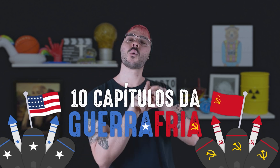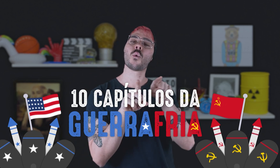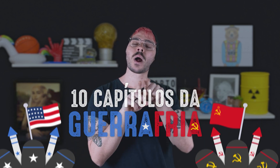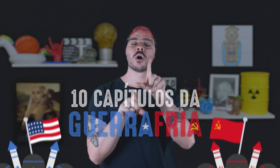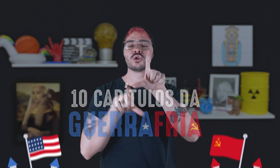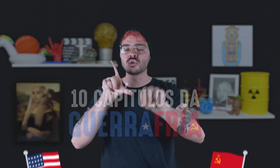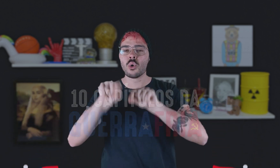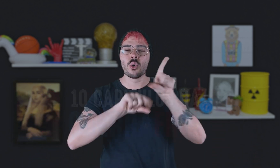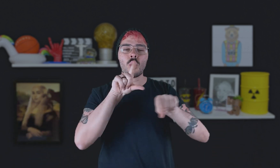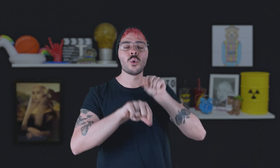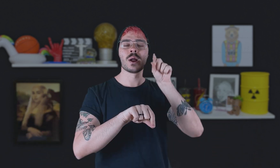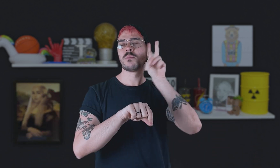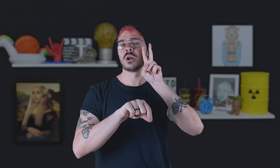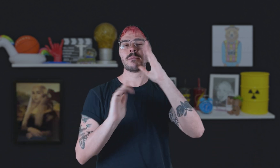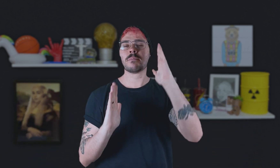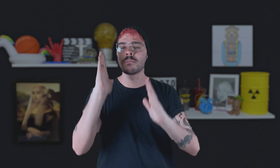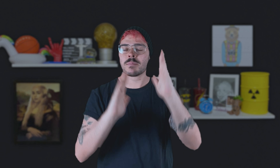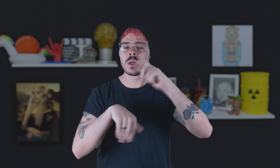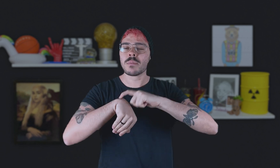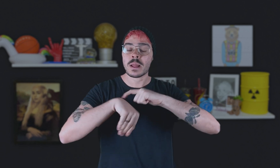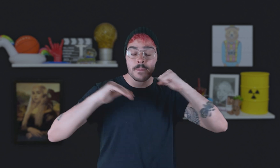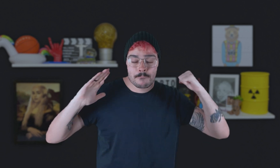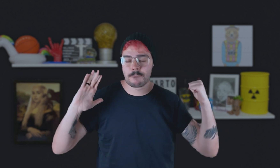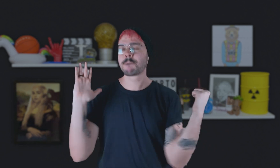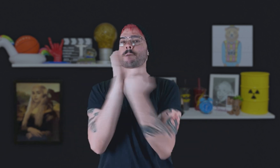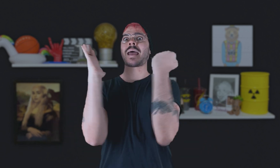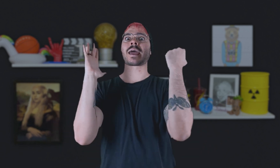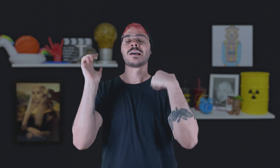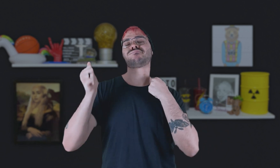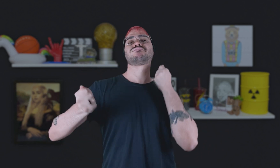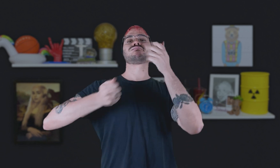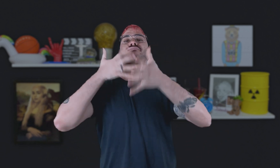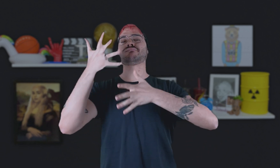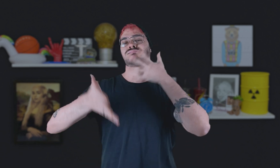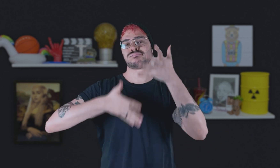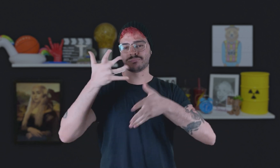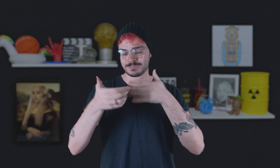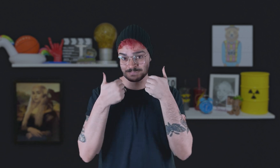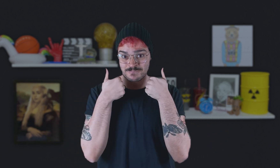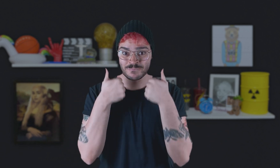counting the main landmarks of this historical period.